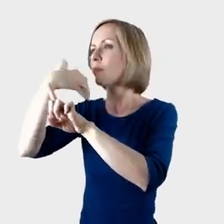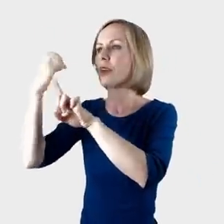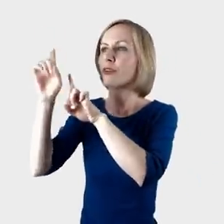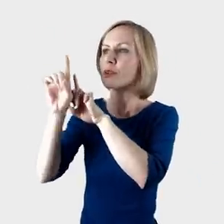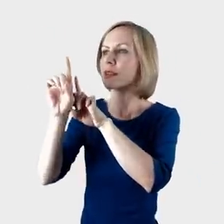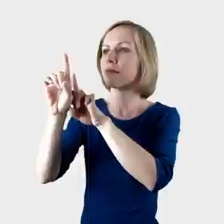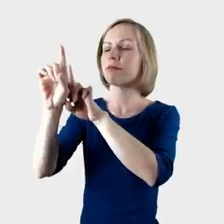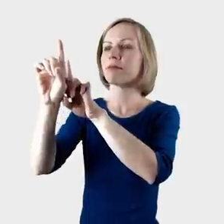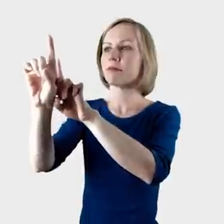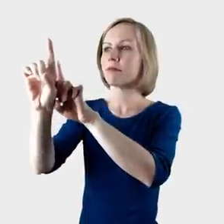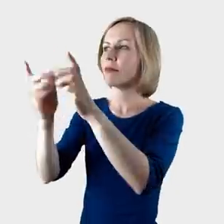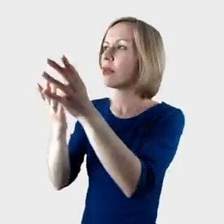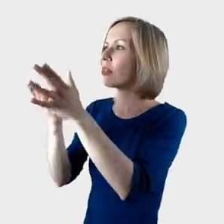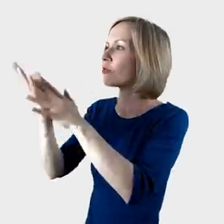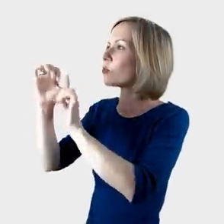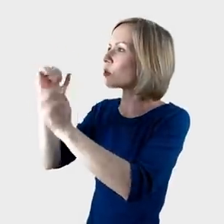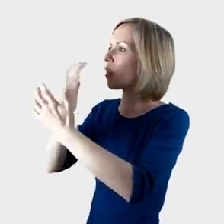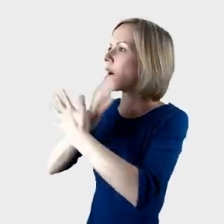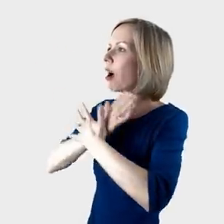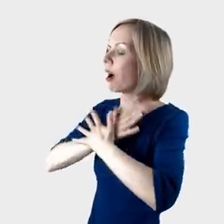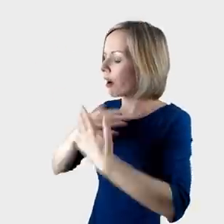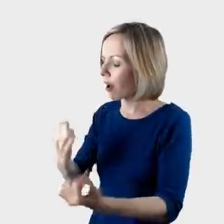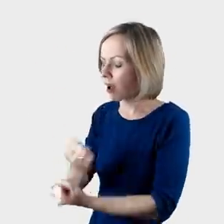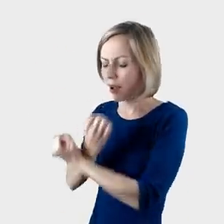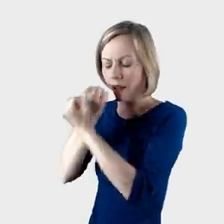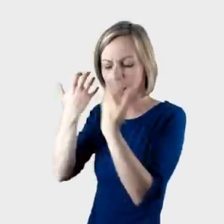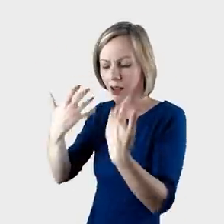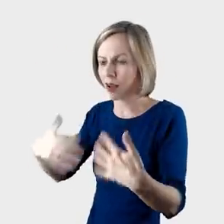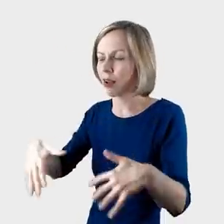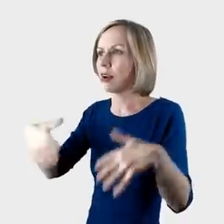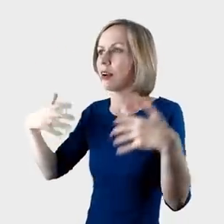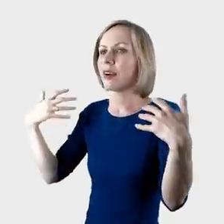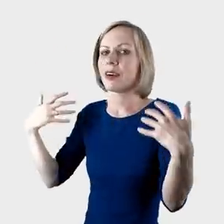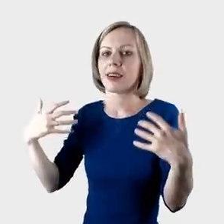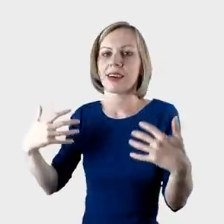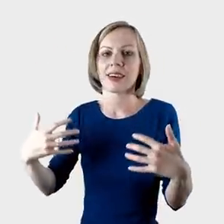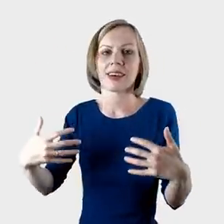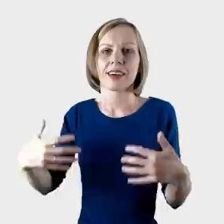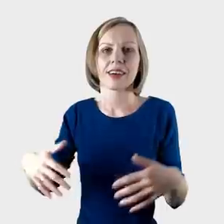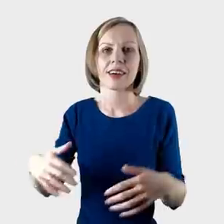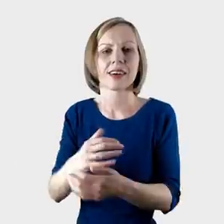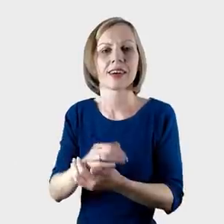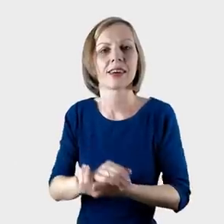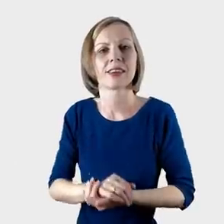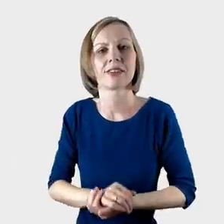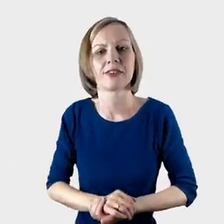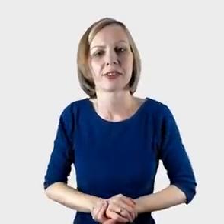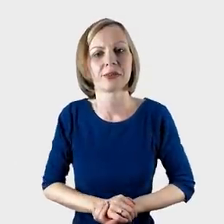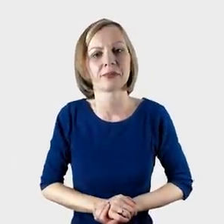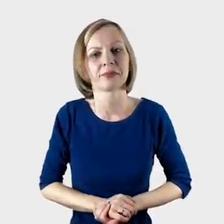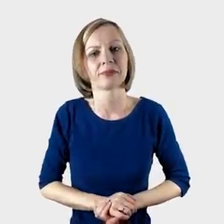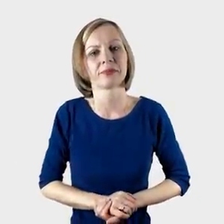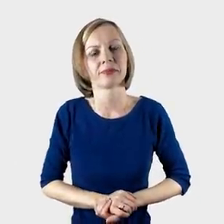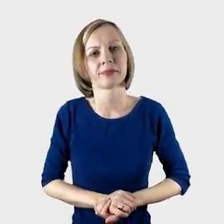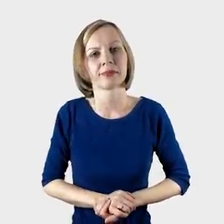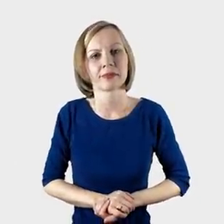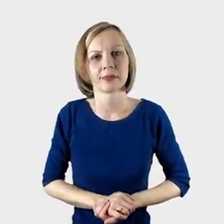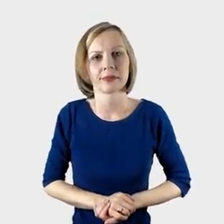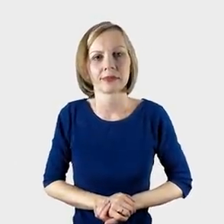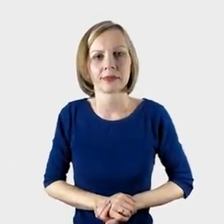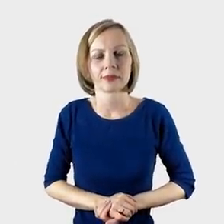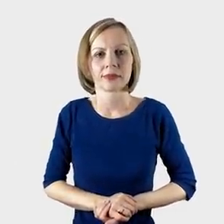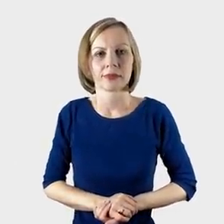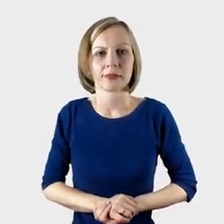In the power of your love